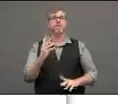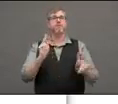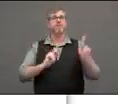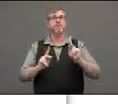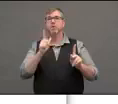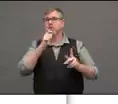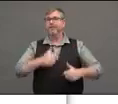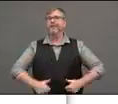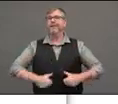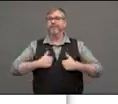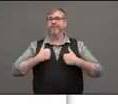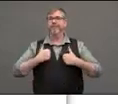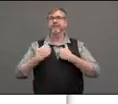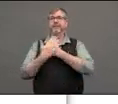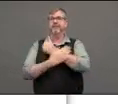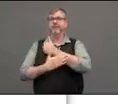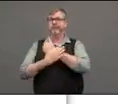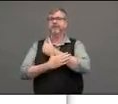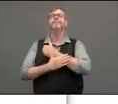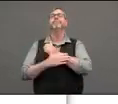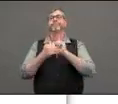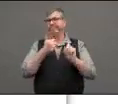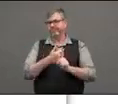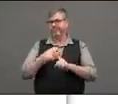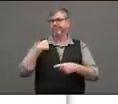the 9,000 in some cases that Maribel no